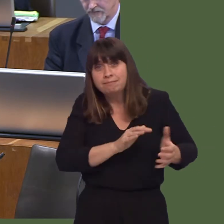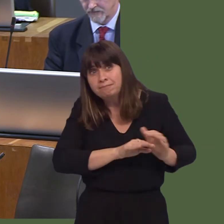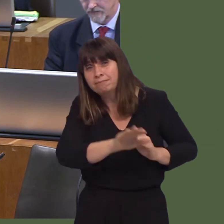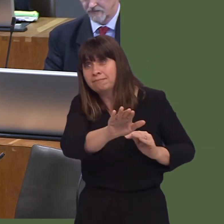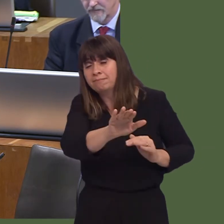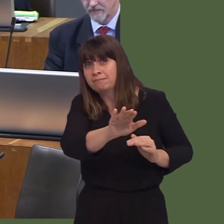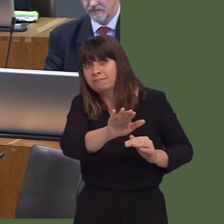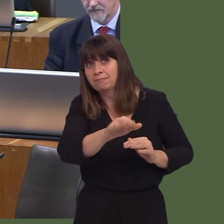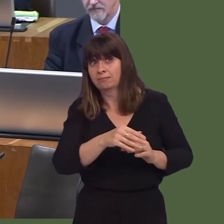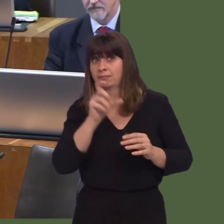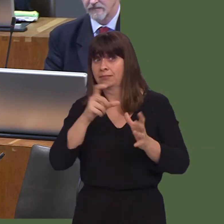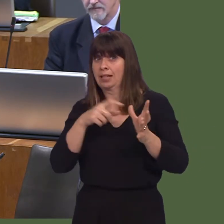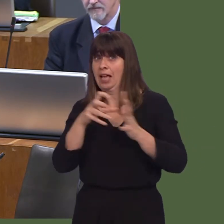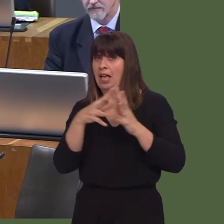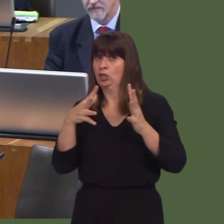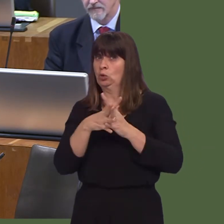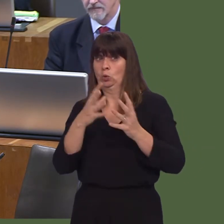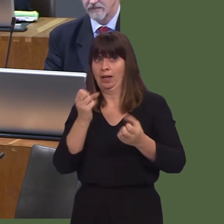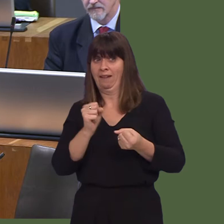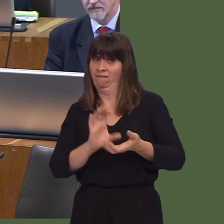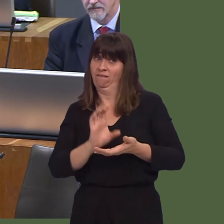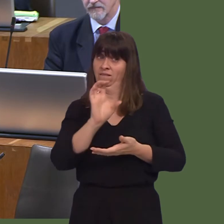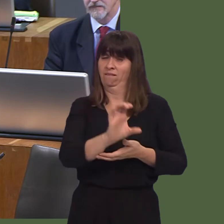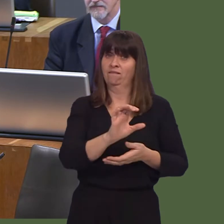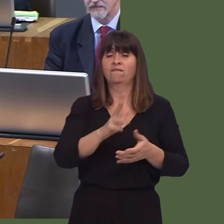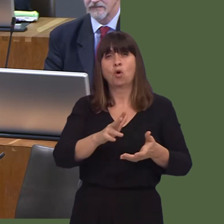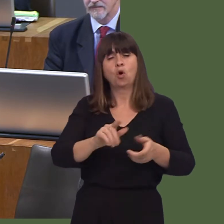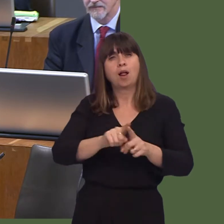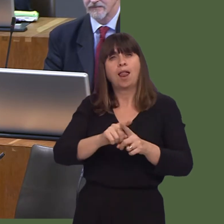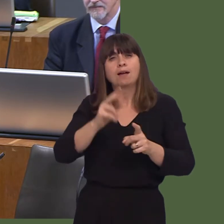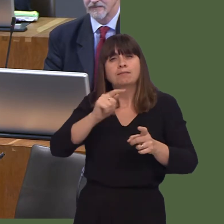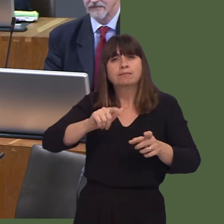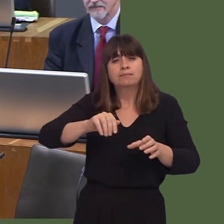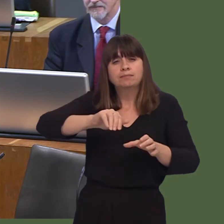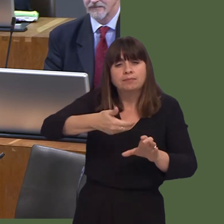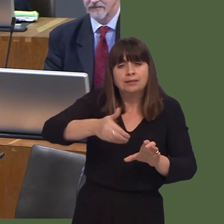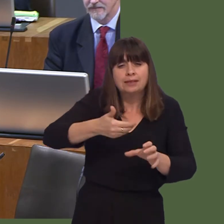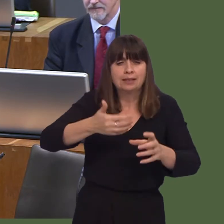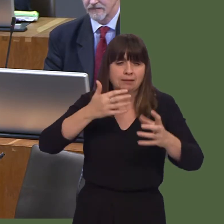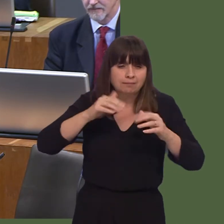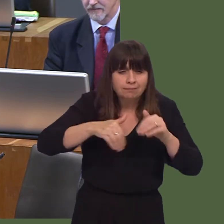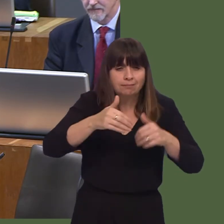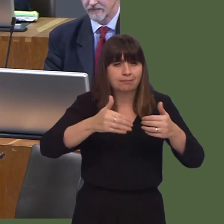Cadw provides funding to assist the four Welsh archaeological trusts in supporting local groups who wish to explore, understand and promote their heritage.